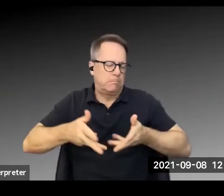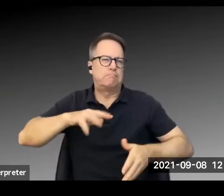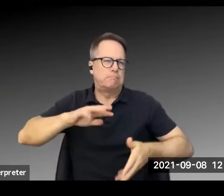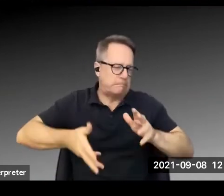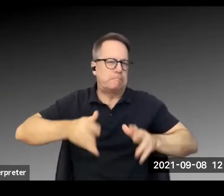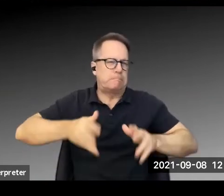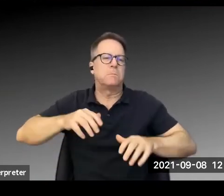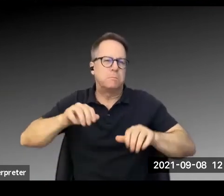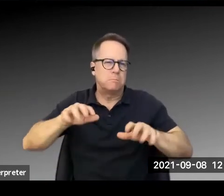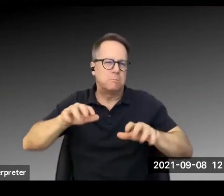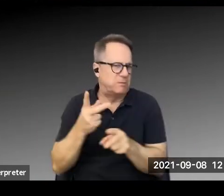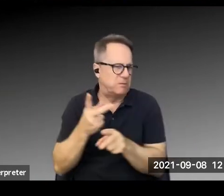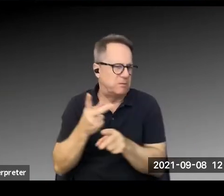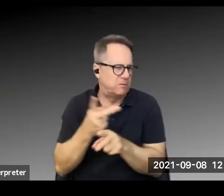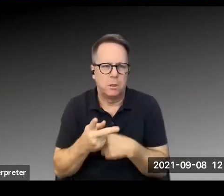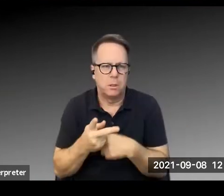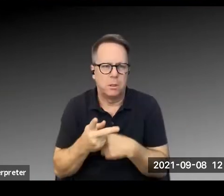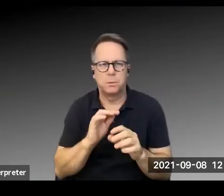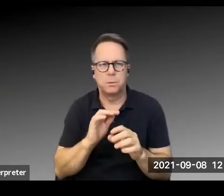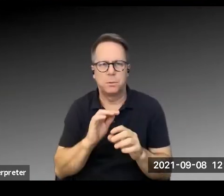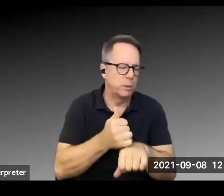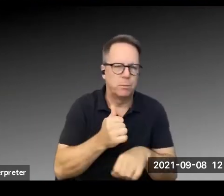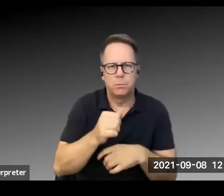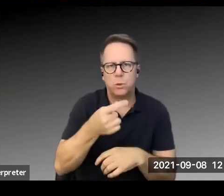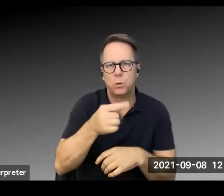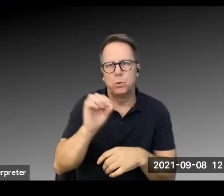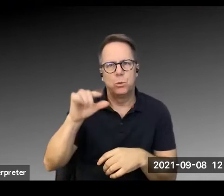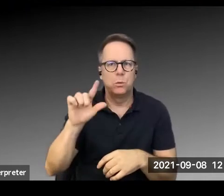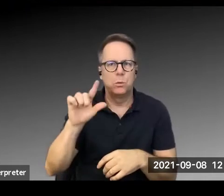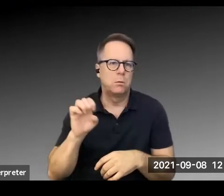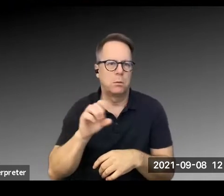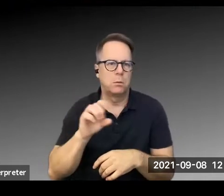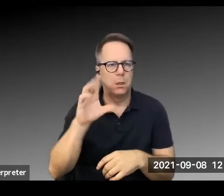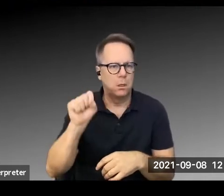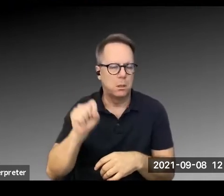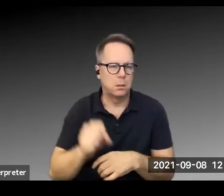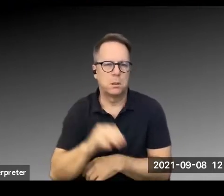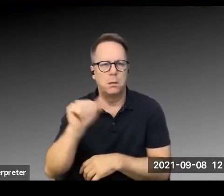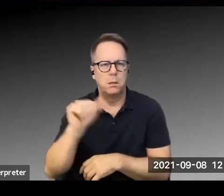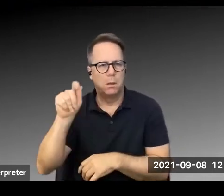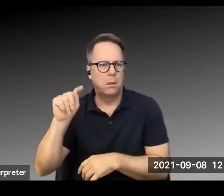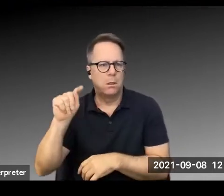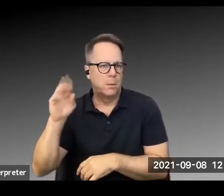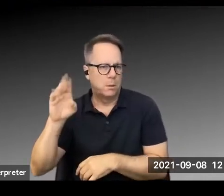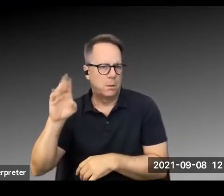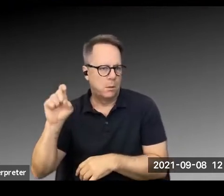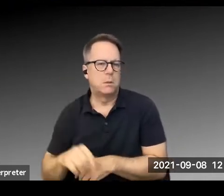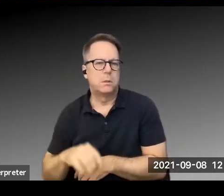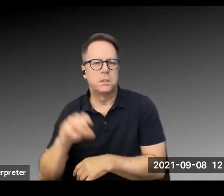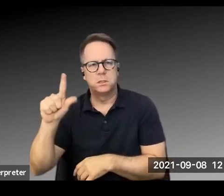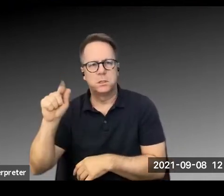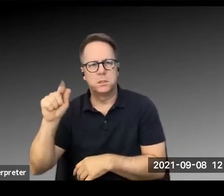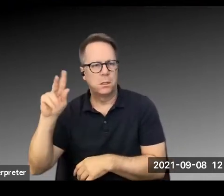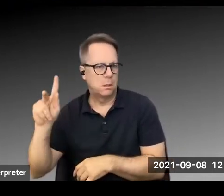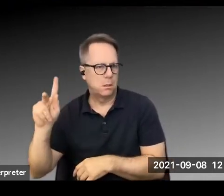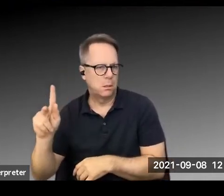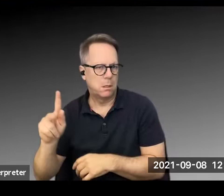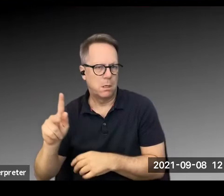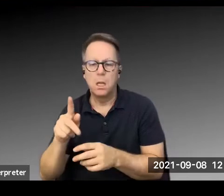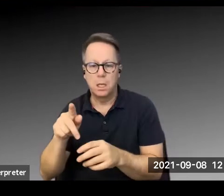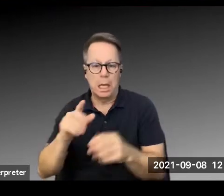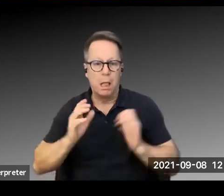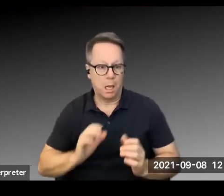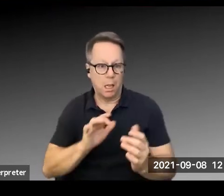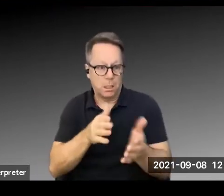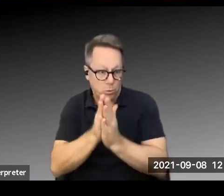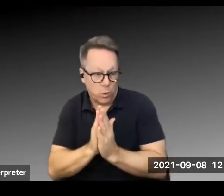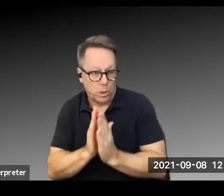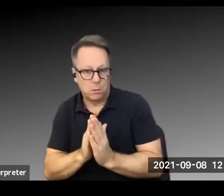a collection of Google Docs and air table and Slack, to be able to meet their needs for managing clients requests, and at the same time, coordinate with each other.